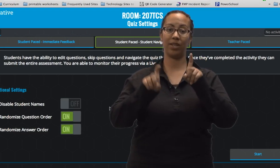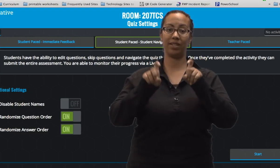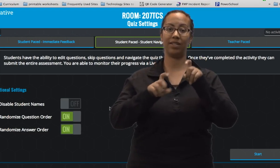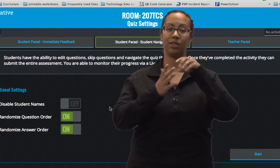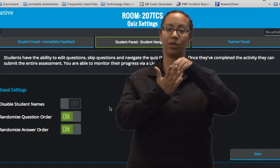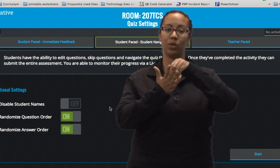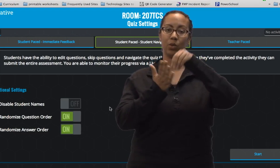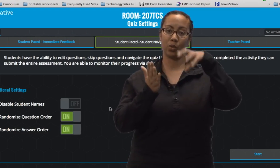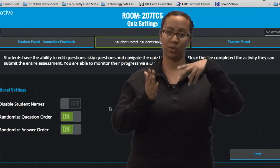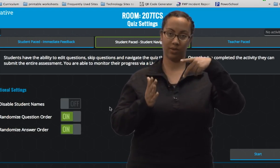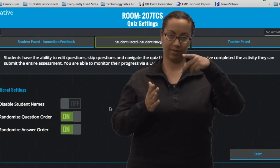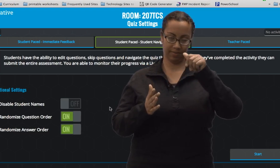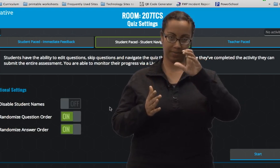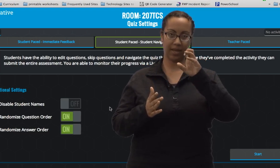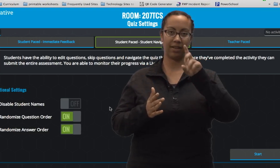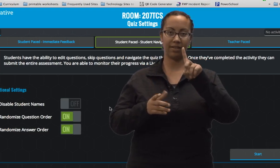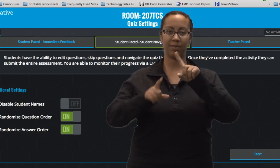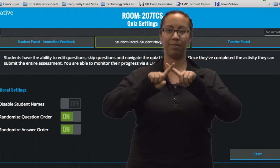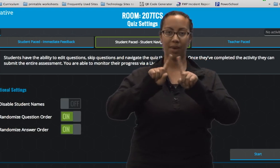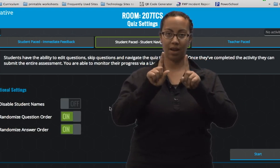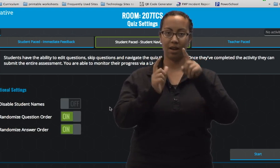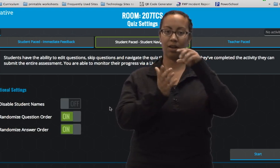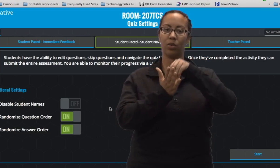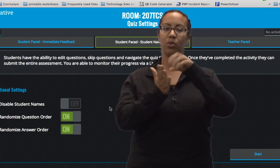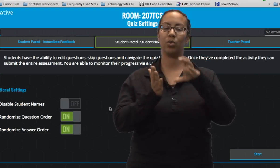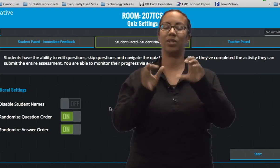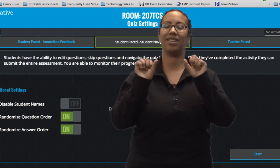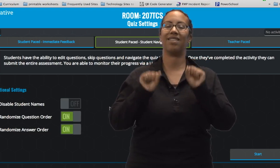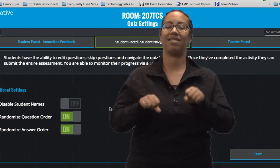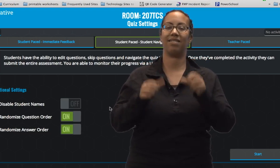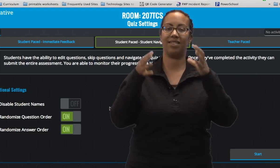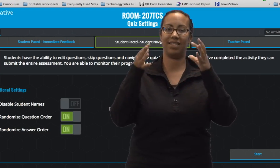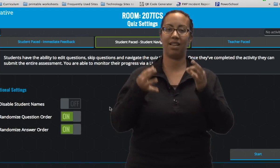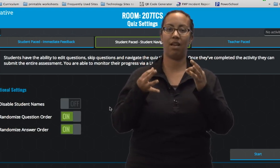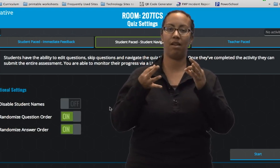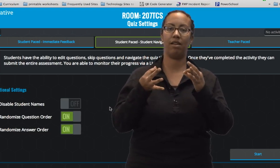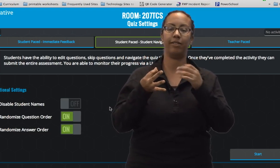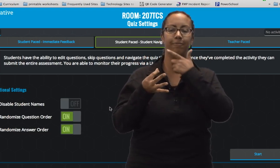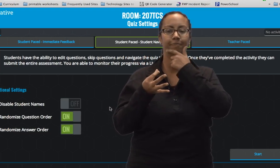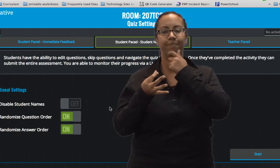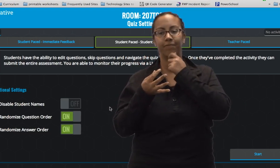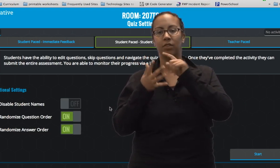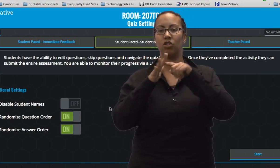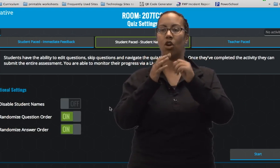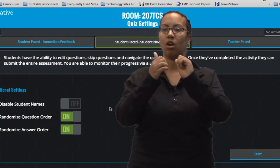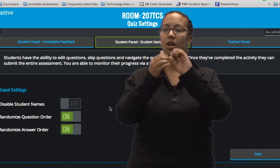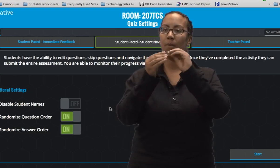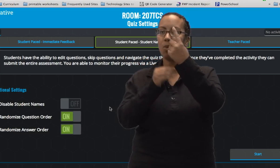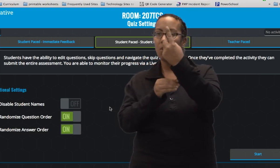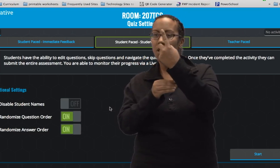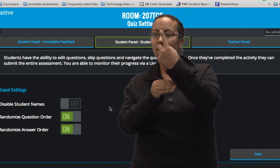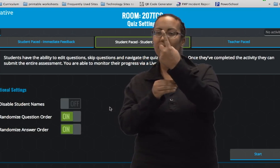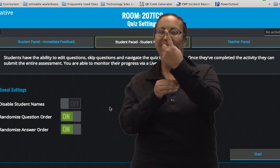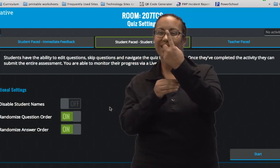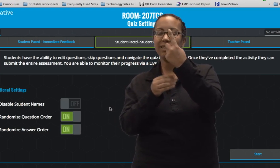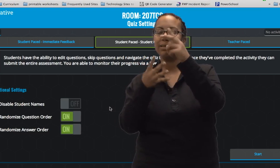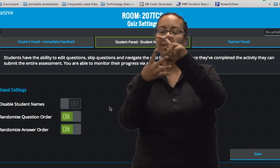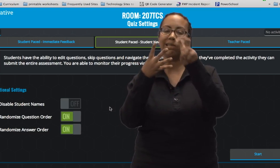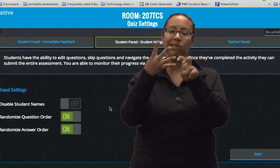The second type of quiz is student paced, but students can decide whether they want to start